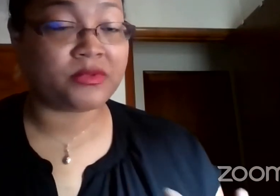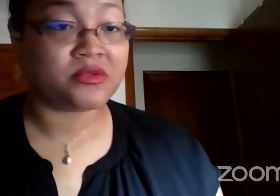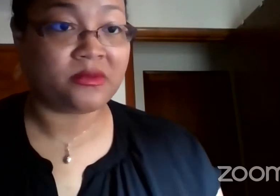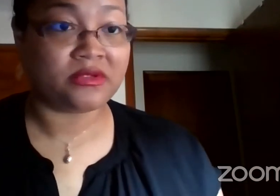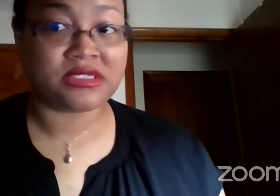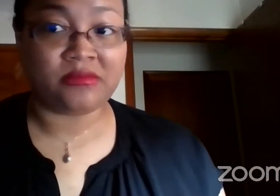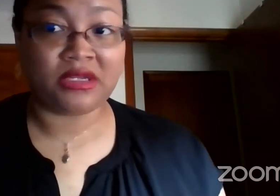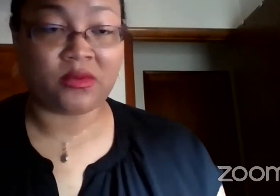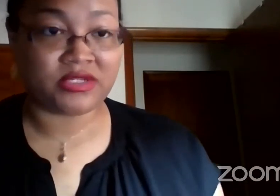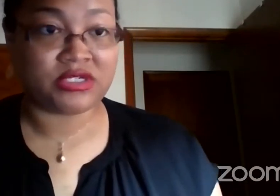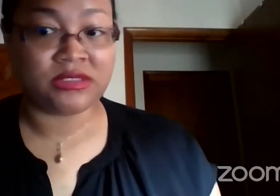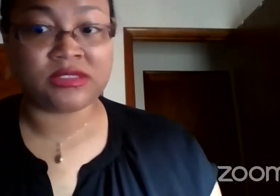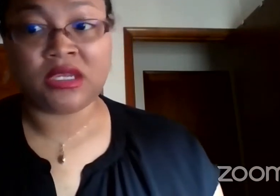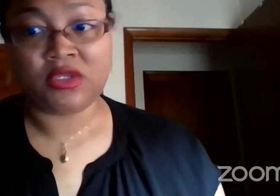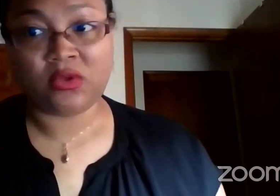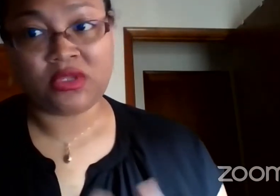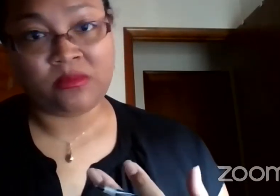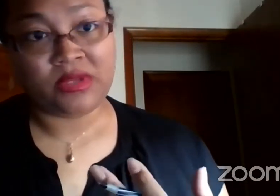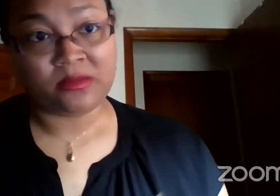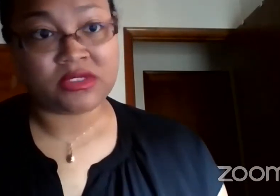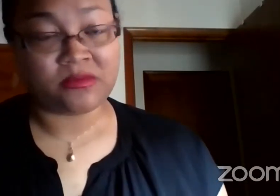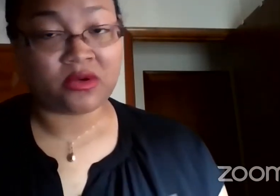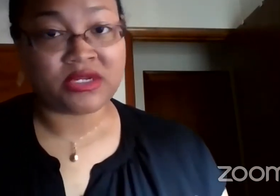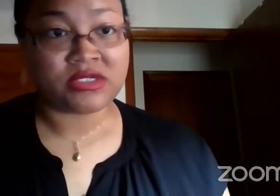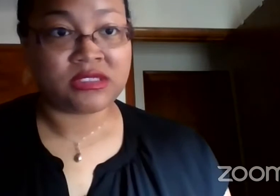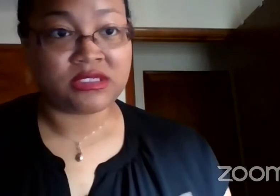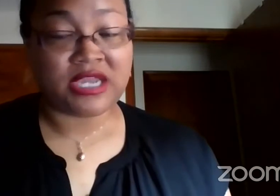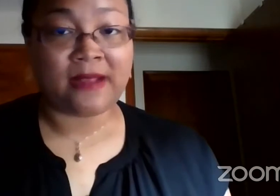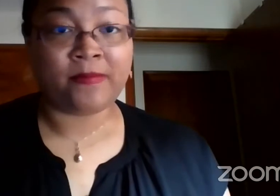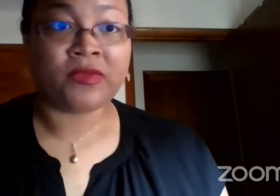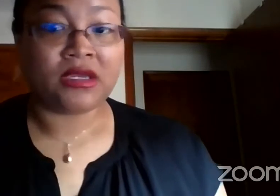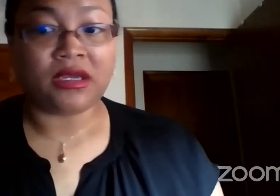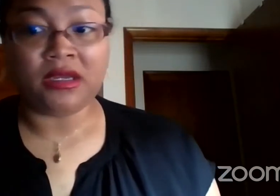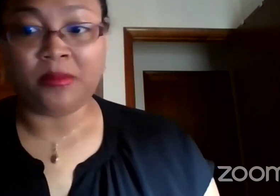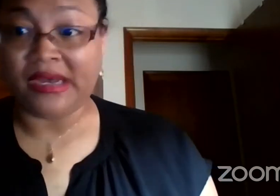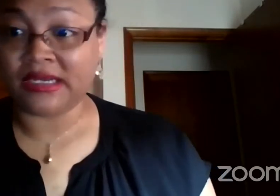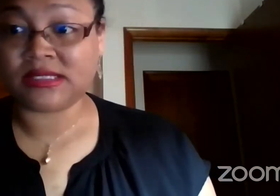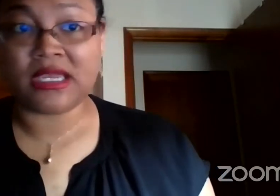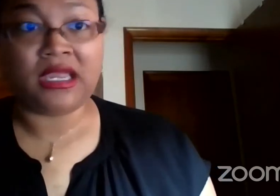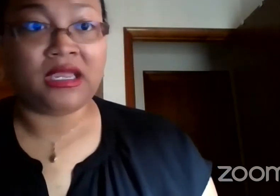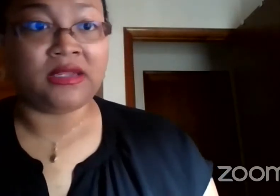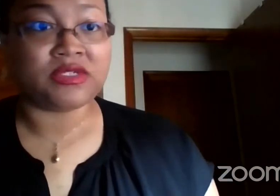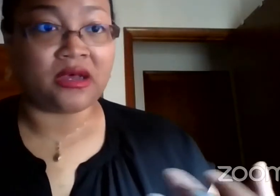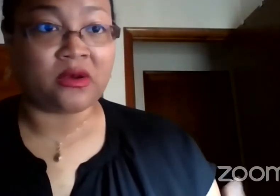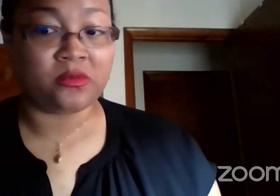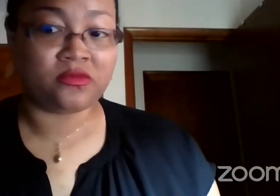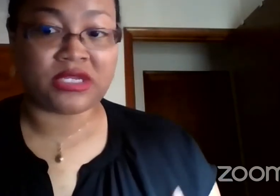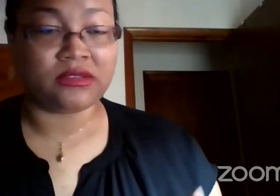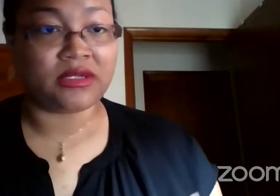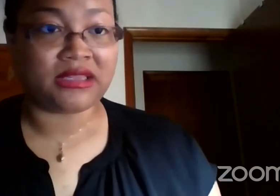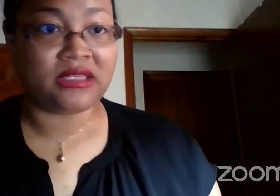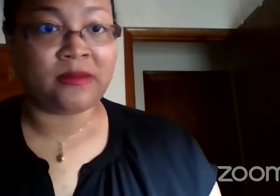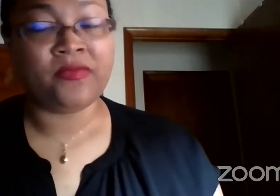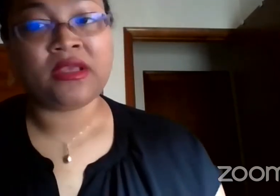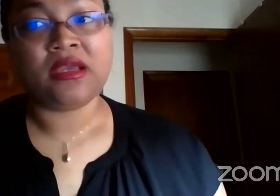people to be able to submit questions. You can be able to submit questions in the Chat box, and I'll take a look at them.